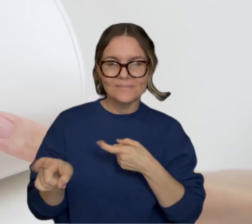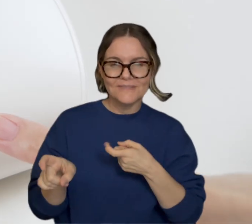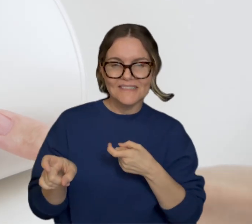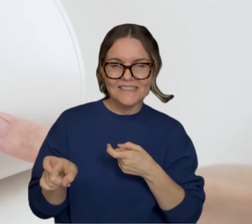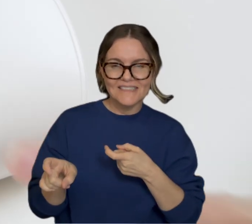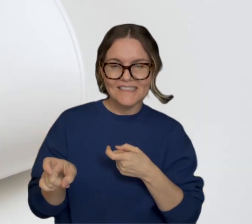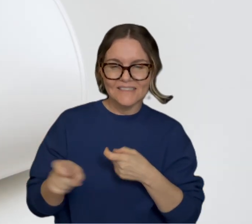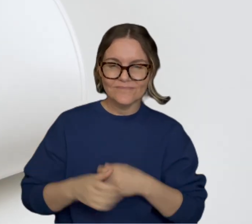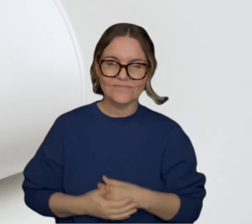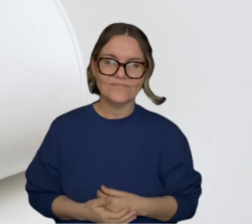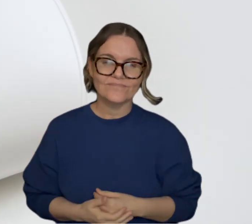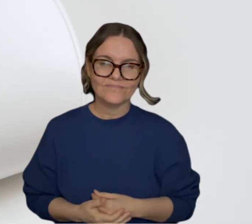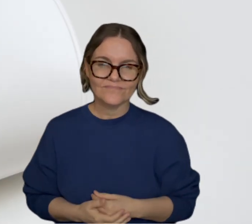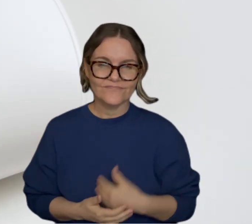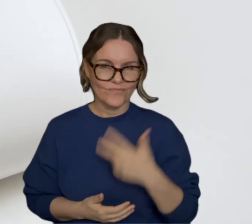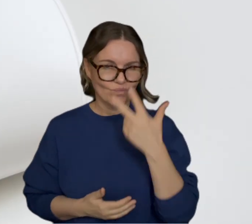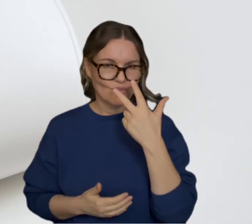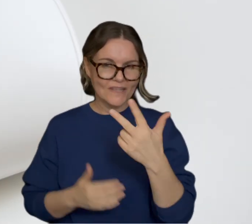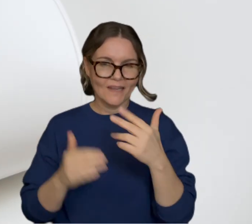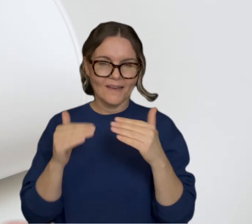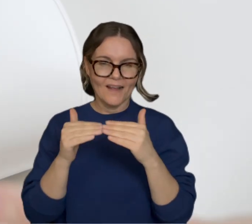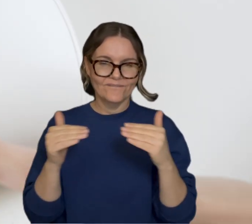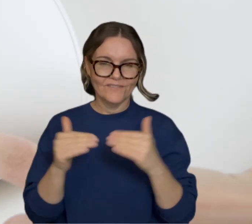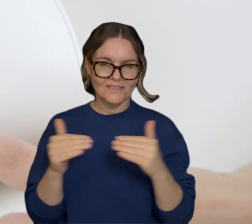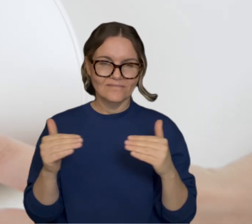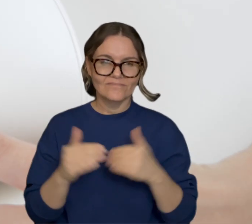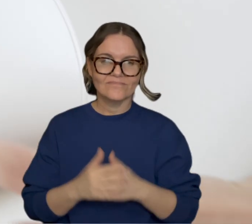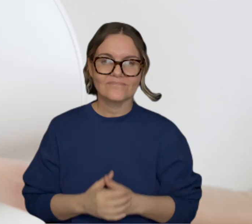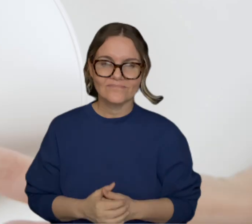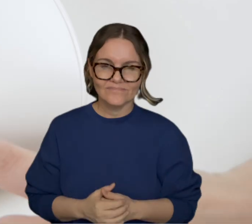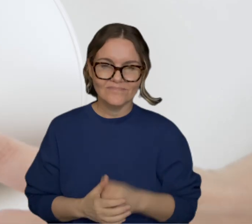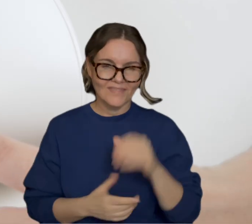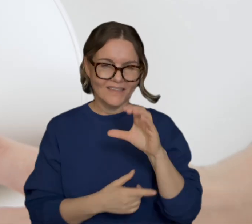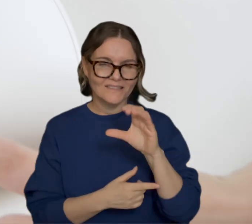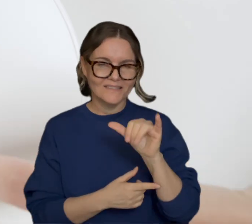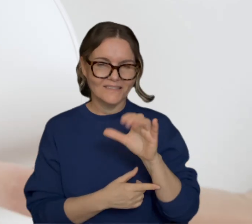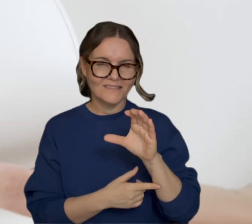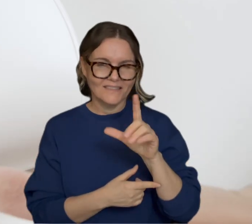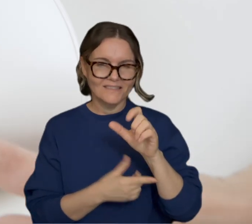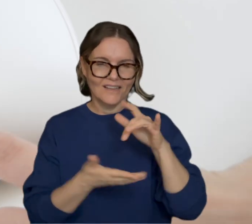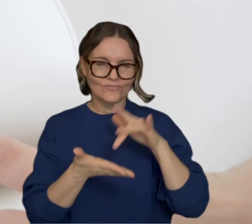in sync mode will have different options for cycle speeds there are going to be three levels